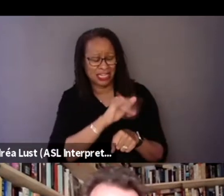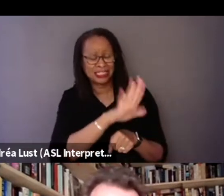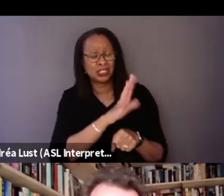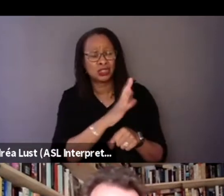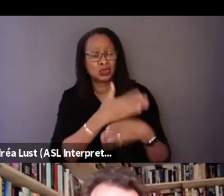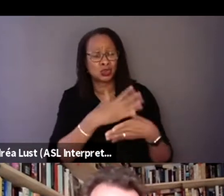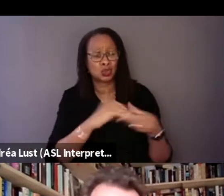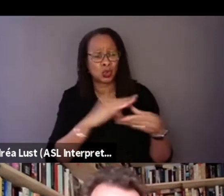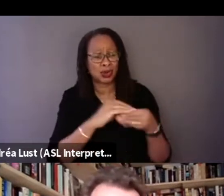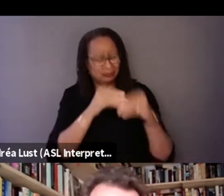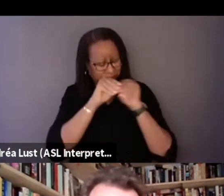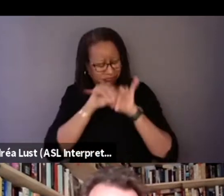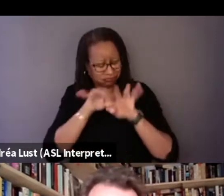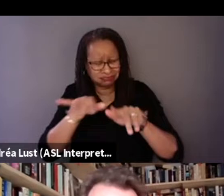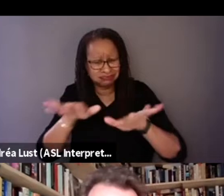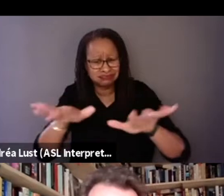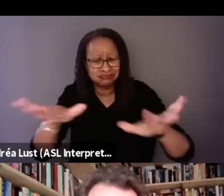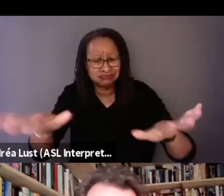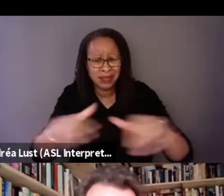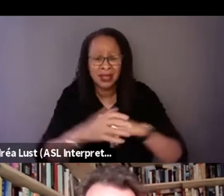Ady makes the point often that